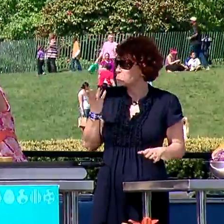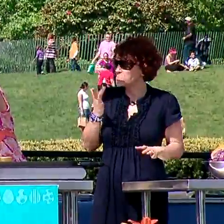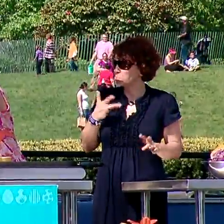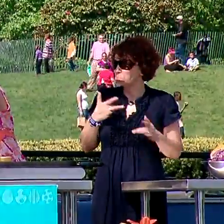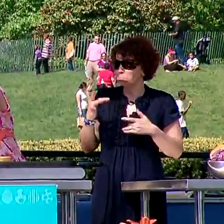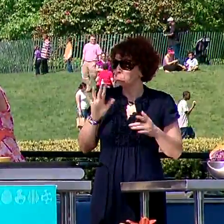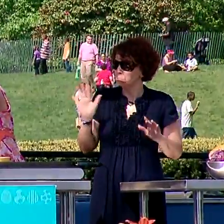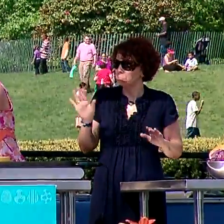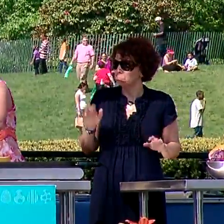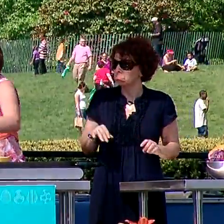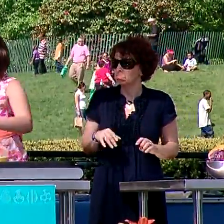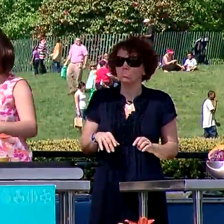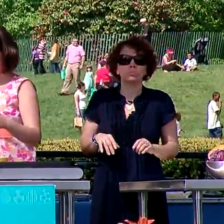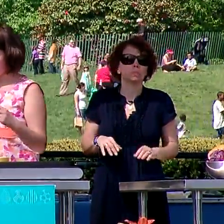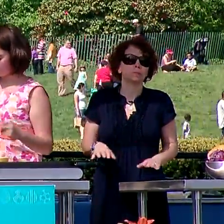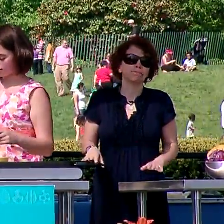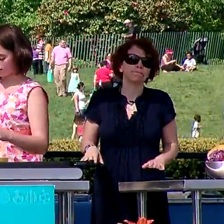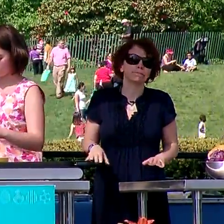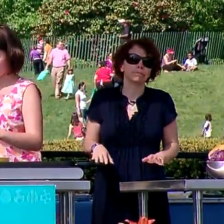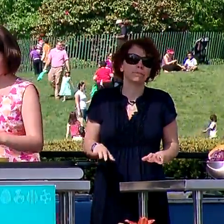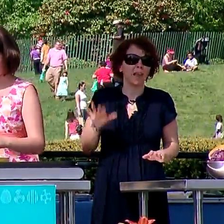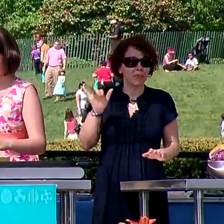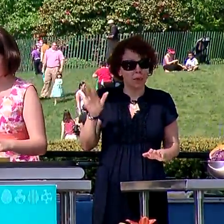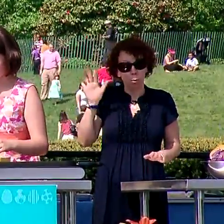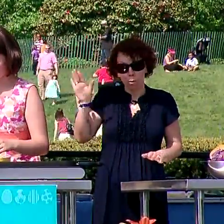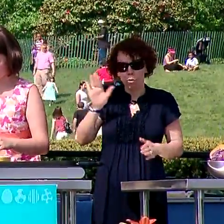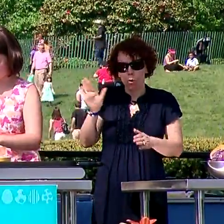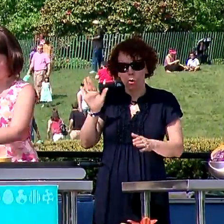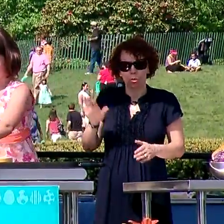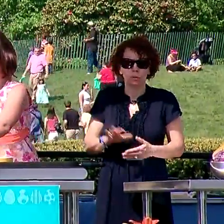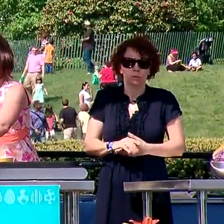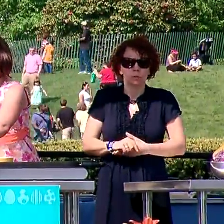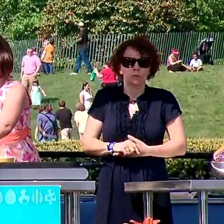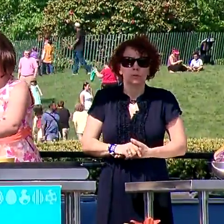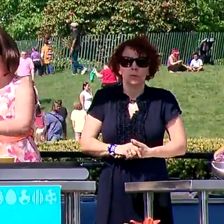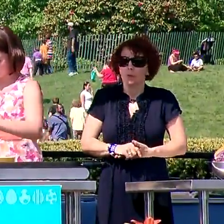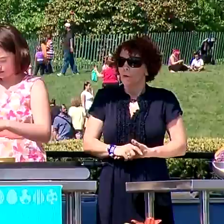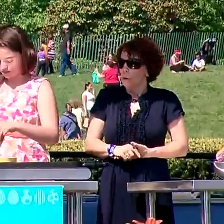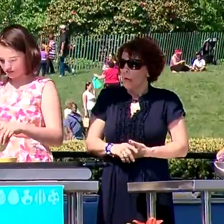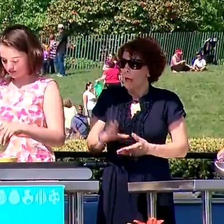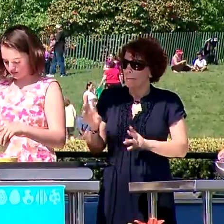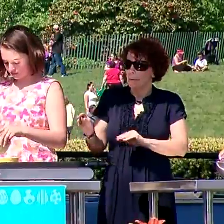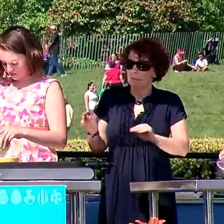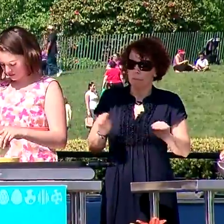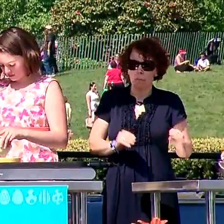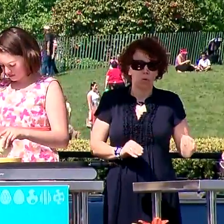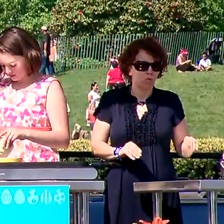(low audio) yours, yes. And I'm going to move her bowl here. All right.